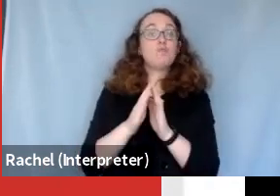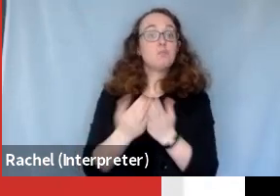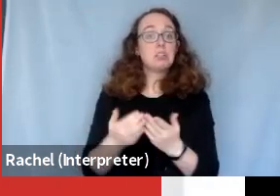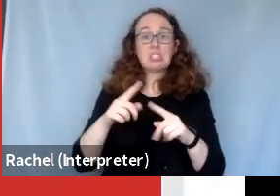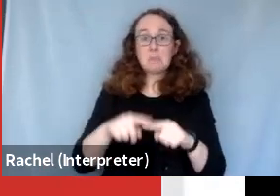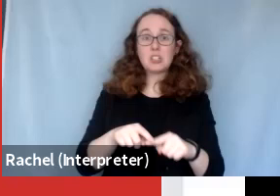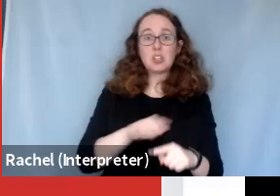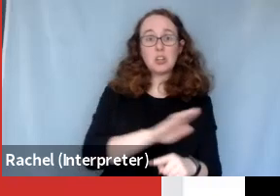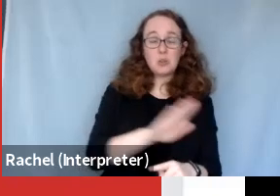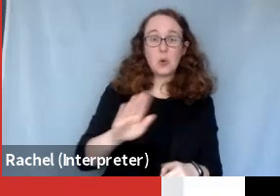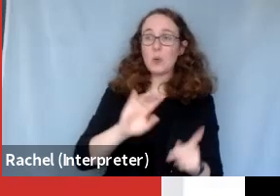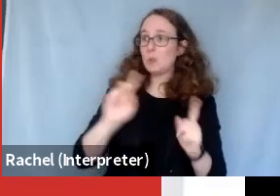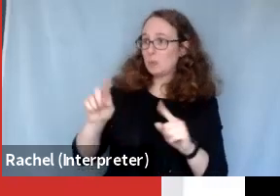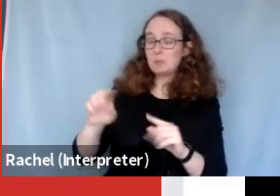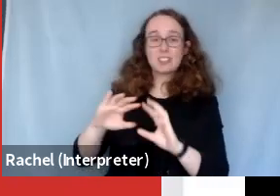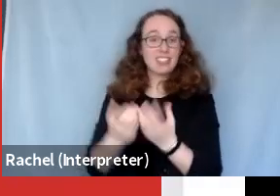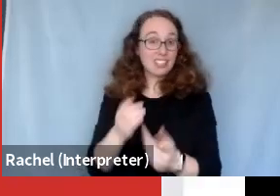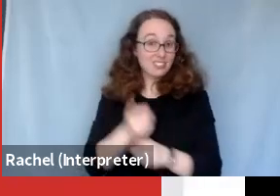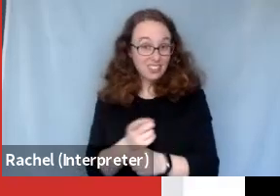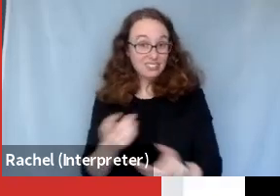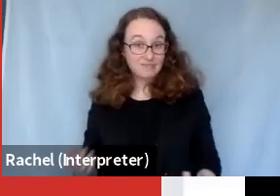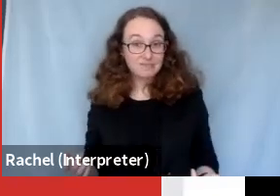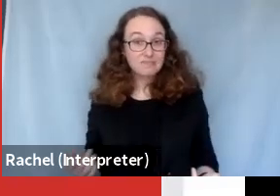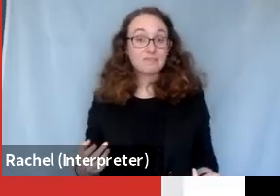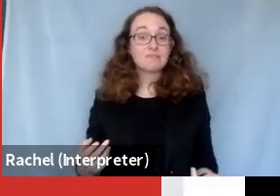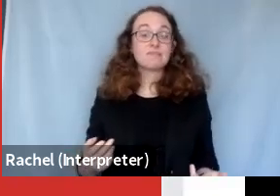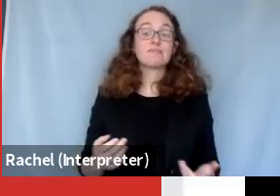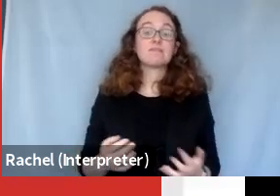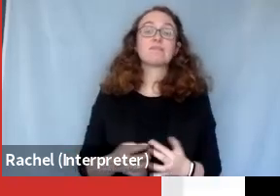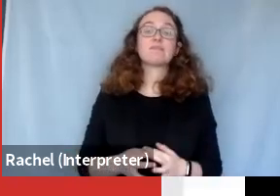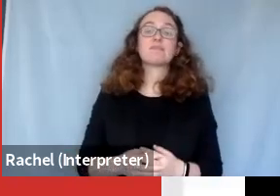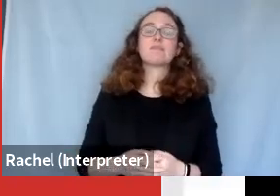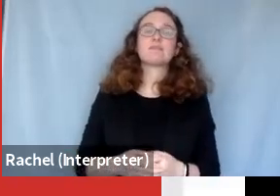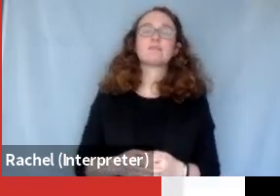it right, and also like we said we sell new books we sell